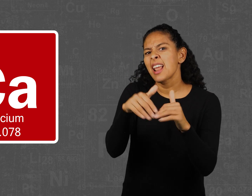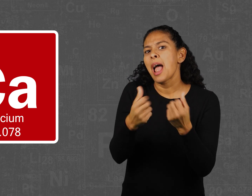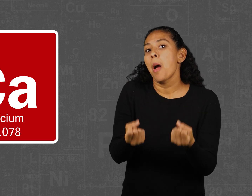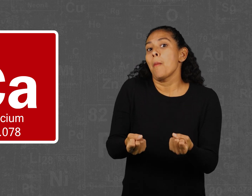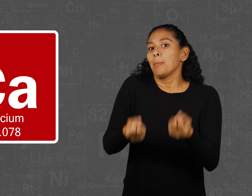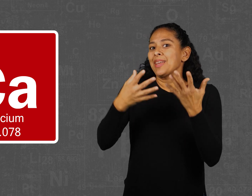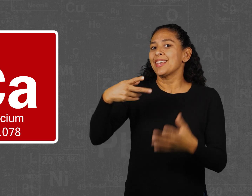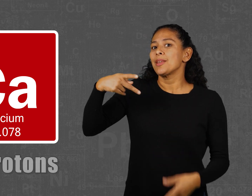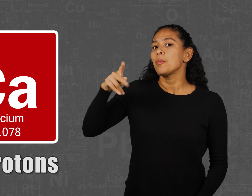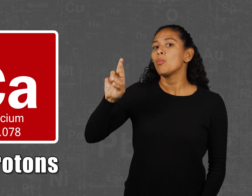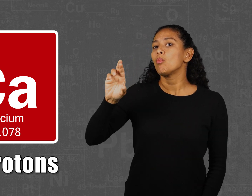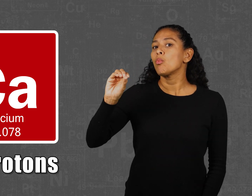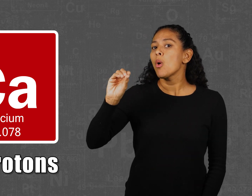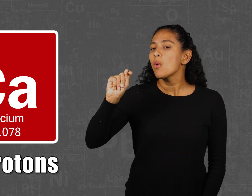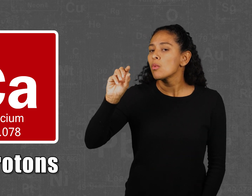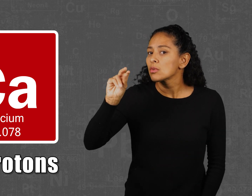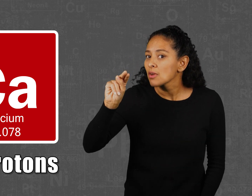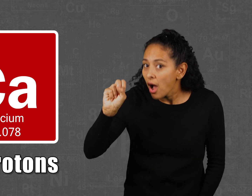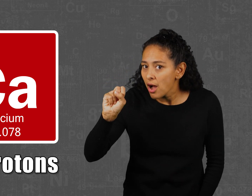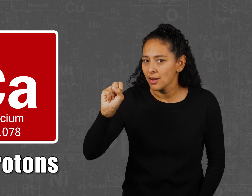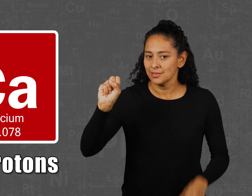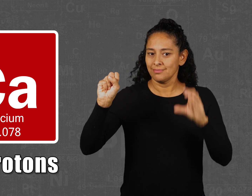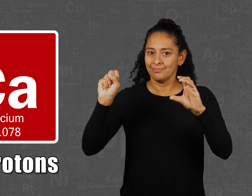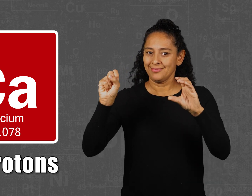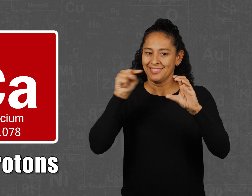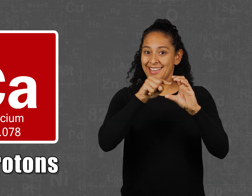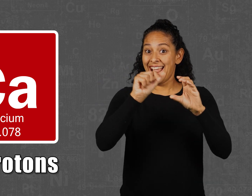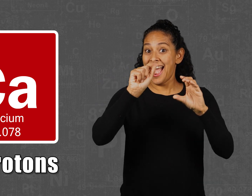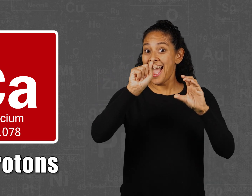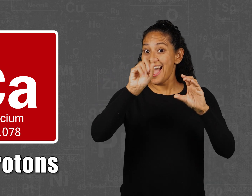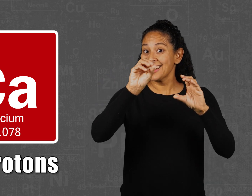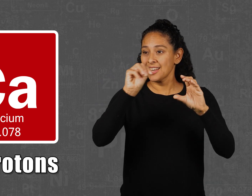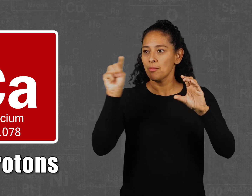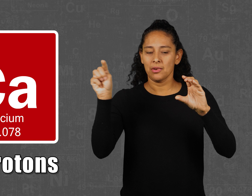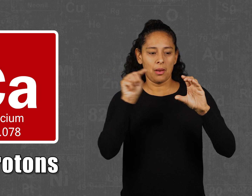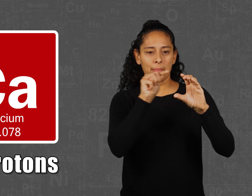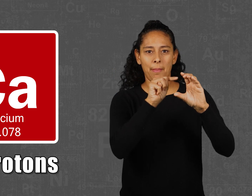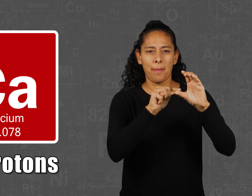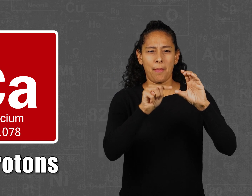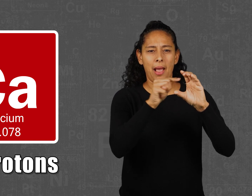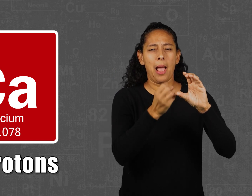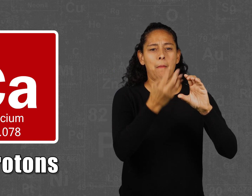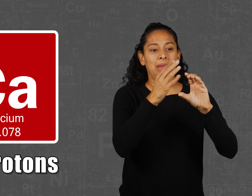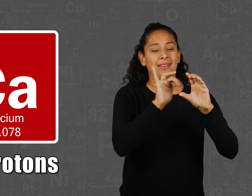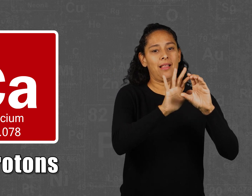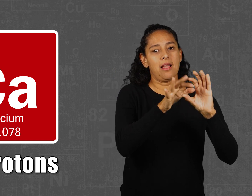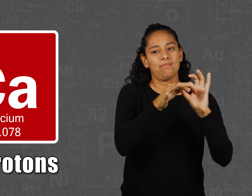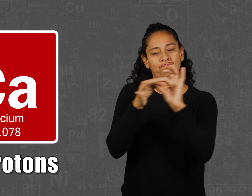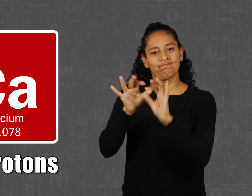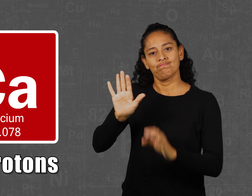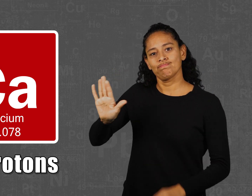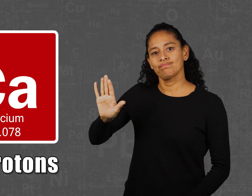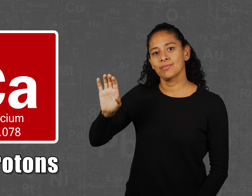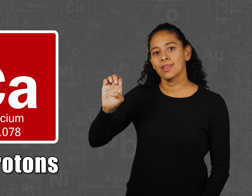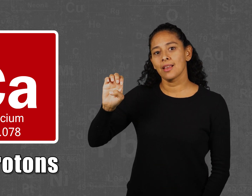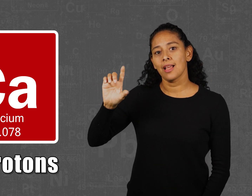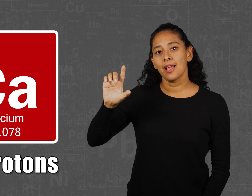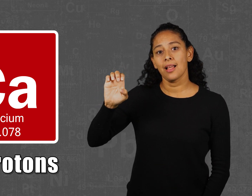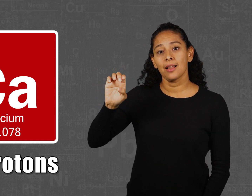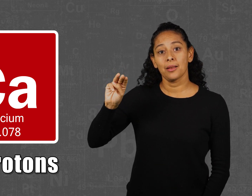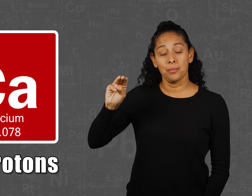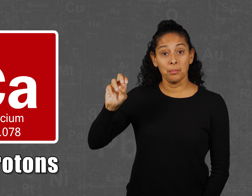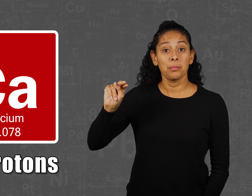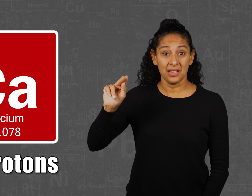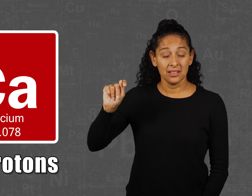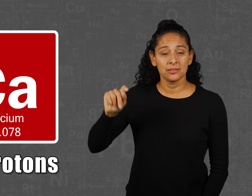That number tells us how many protons each atom of this element contains.